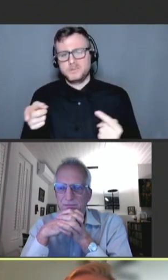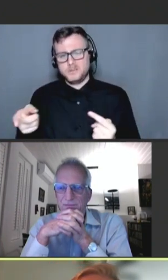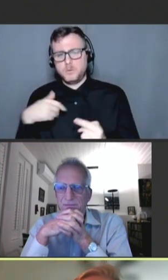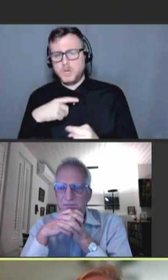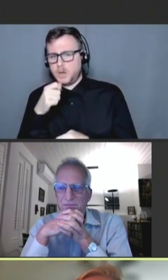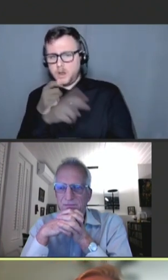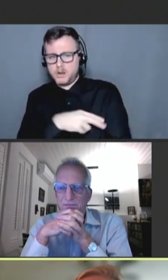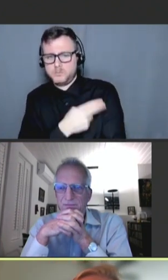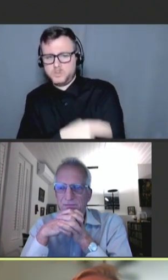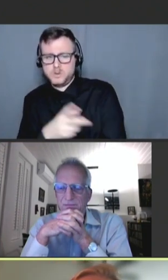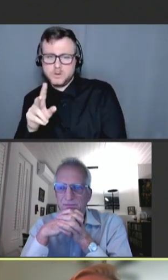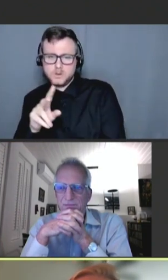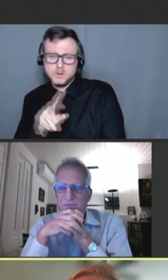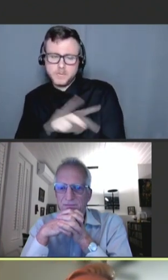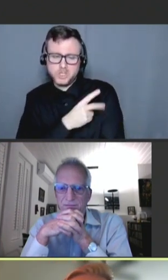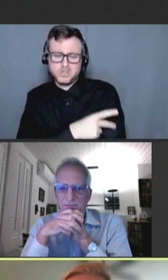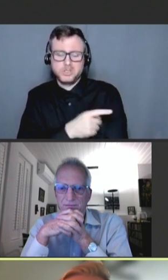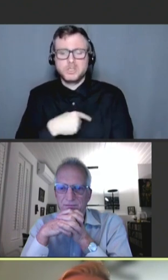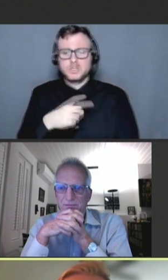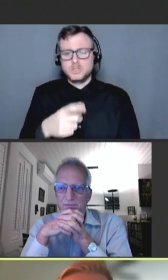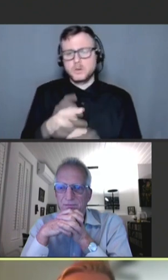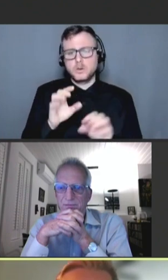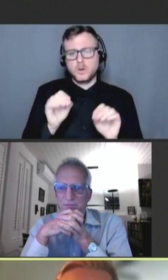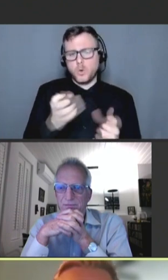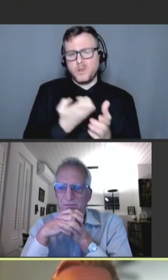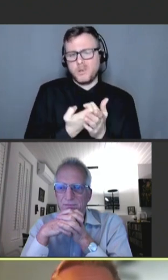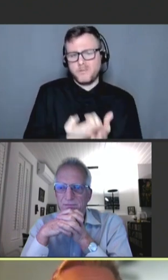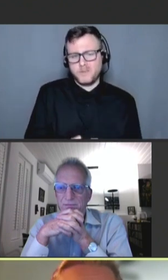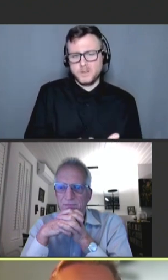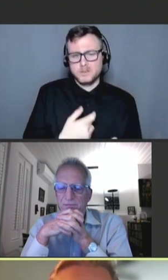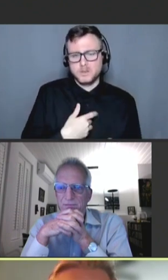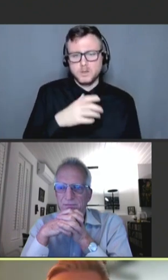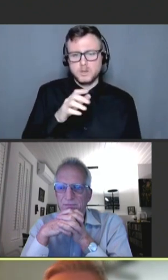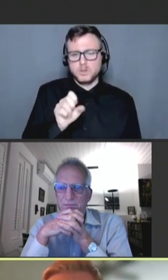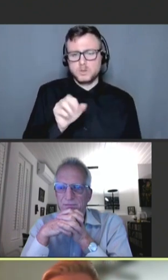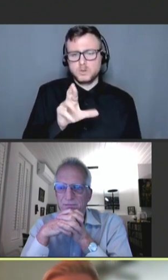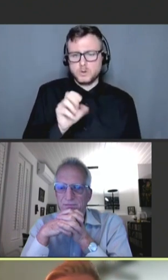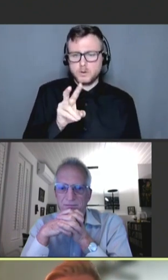No evidence was available in the included studies on SARS-CoV-2 variants that caused acute